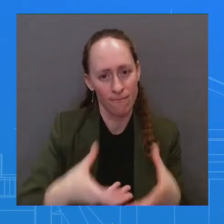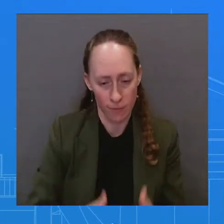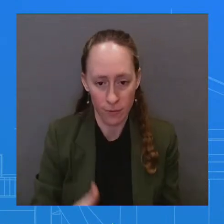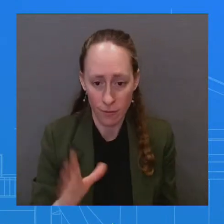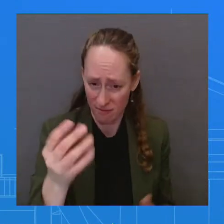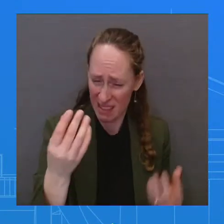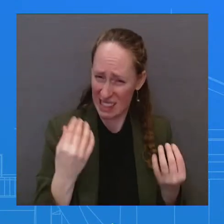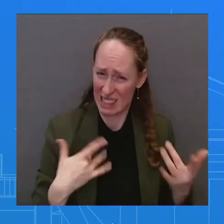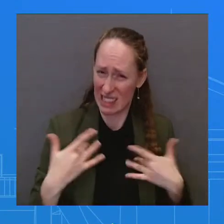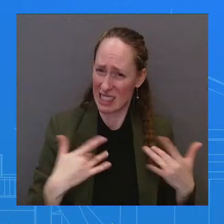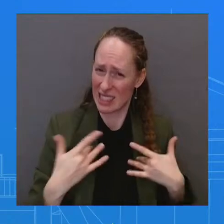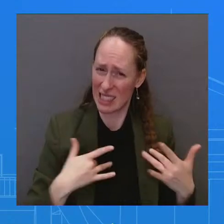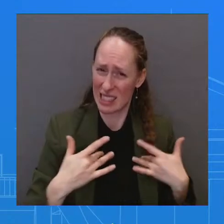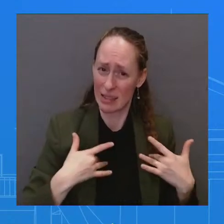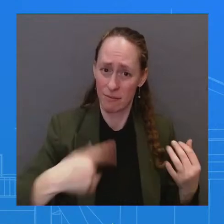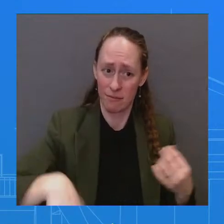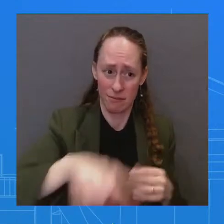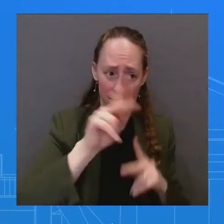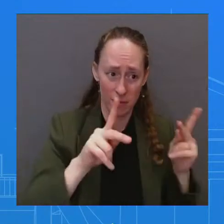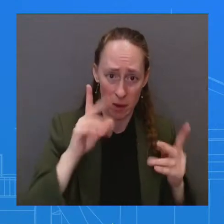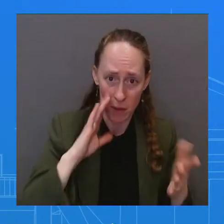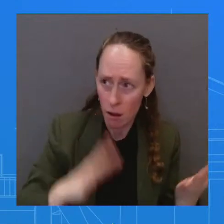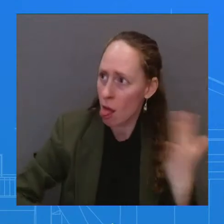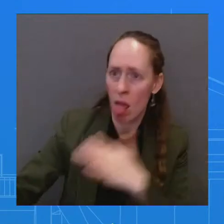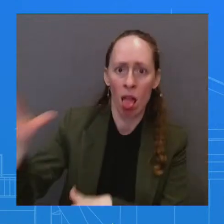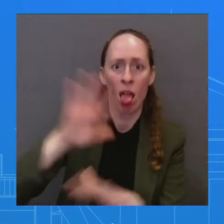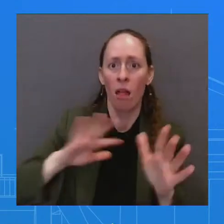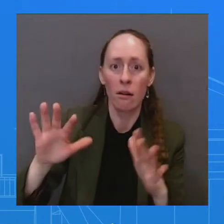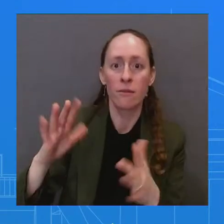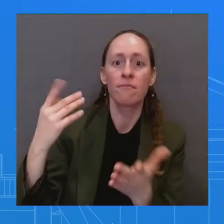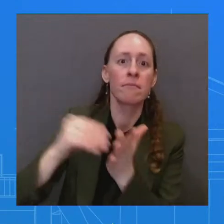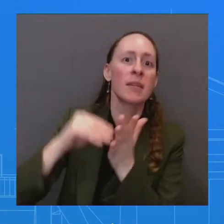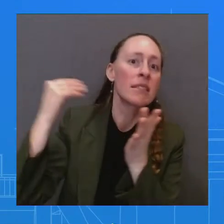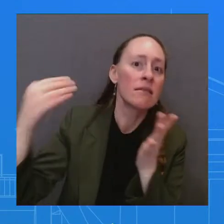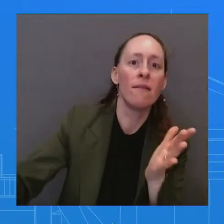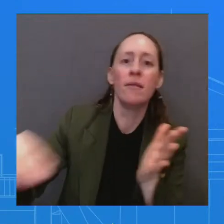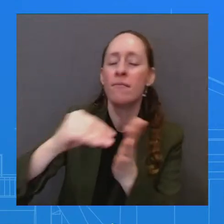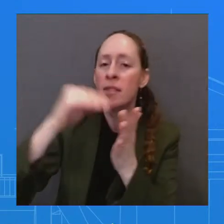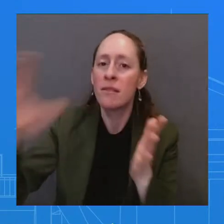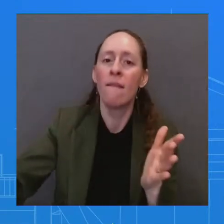This is unacceptable. We will not stand for this. We need to be asking the wealthy to pay their fair share